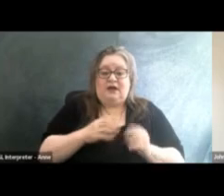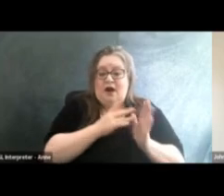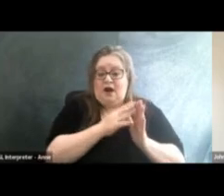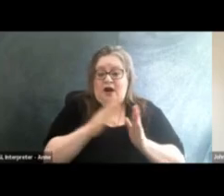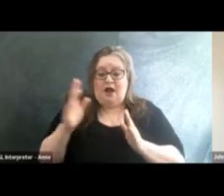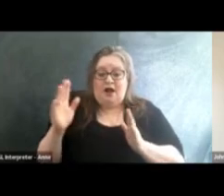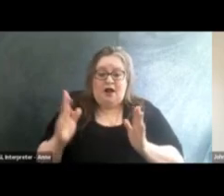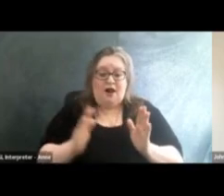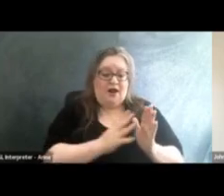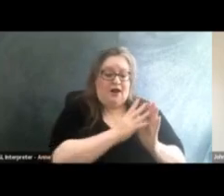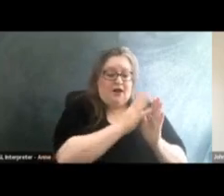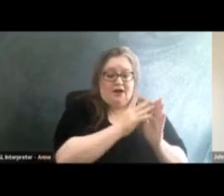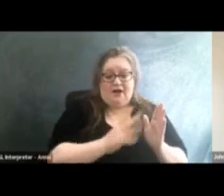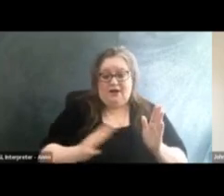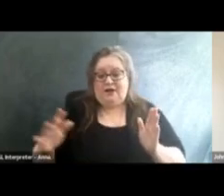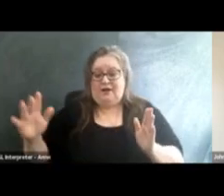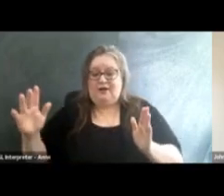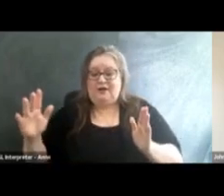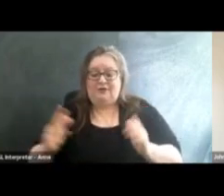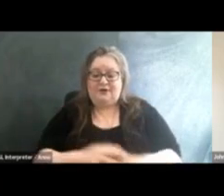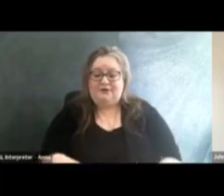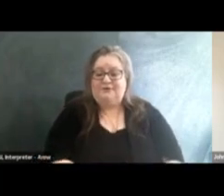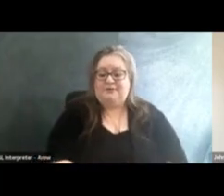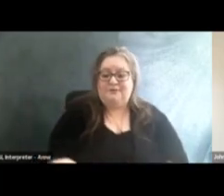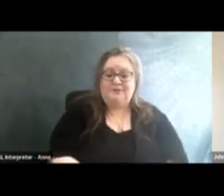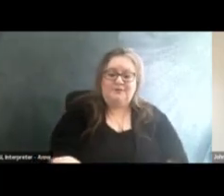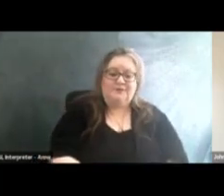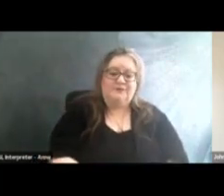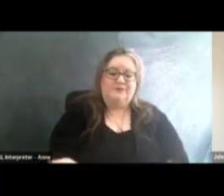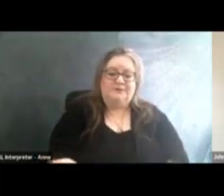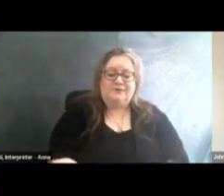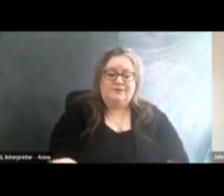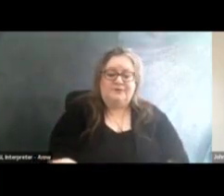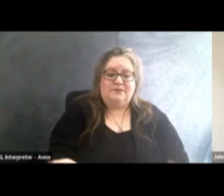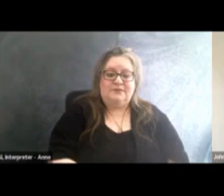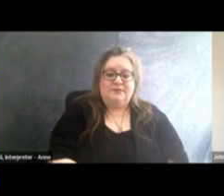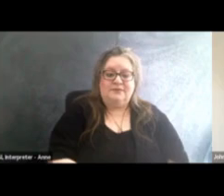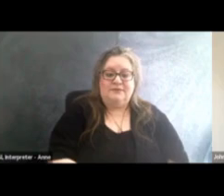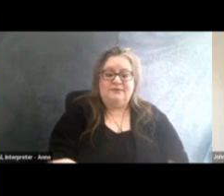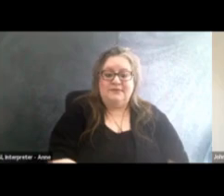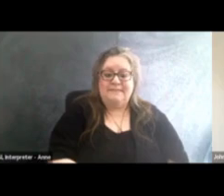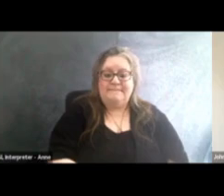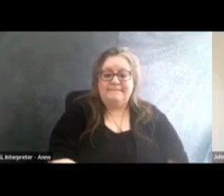end, or one way up here on the other end. And I'm going to just